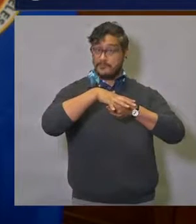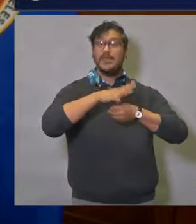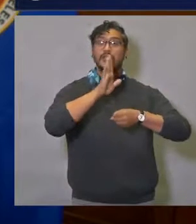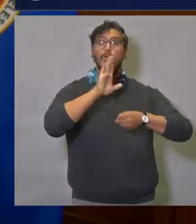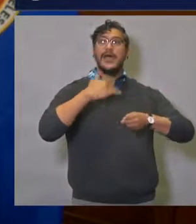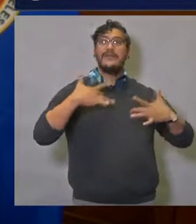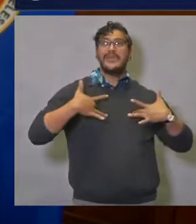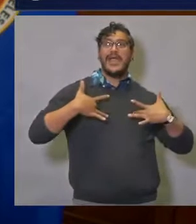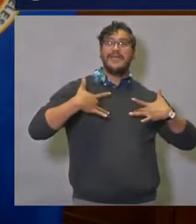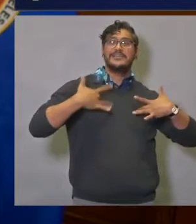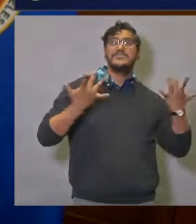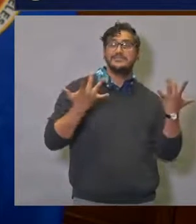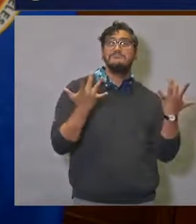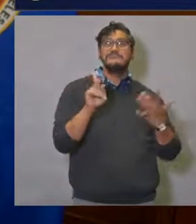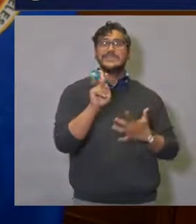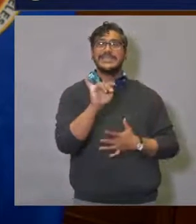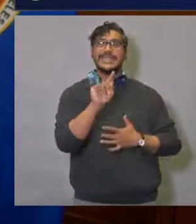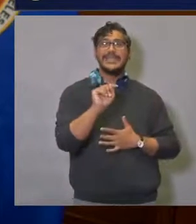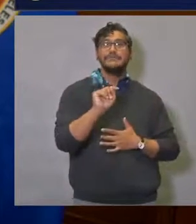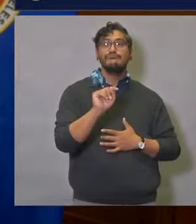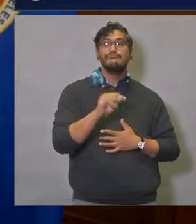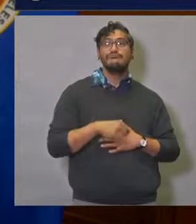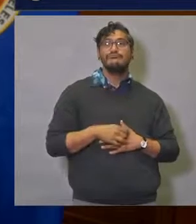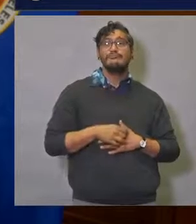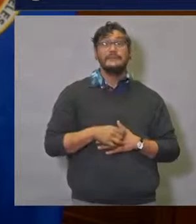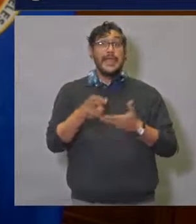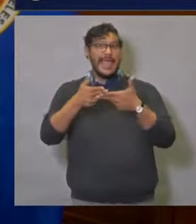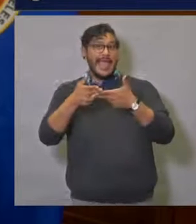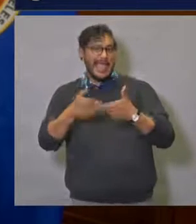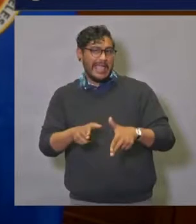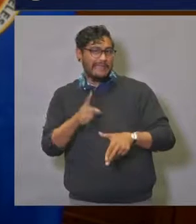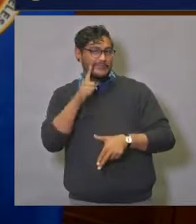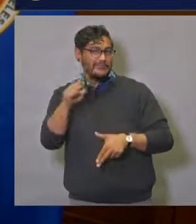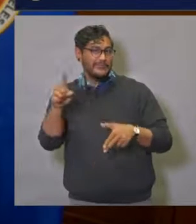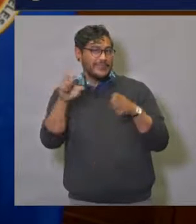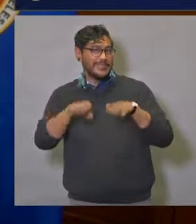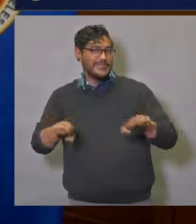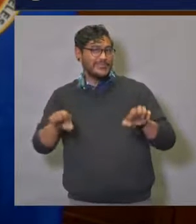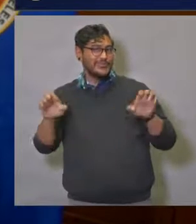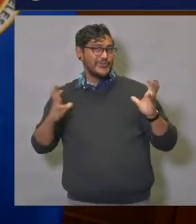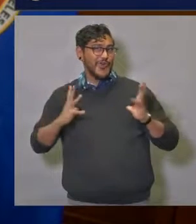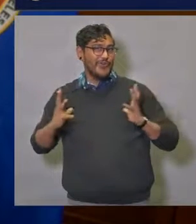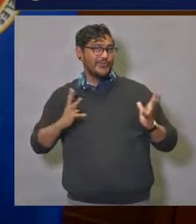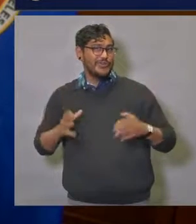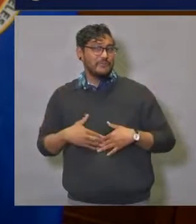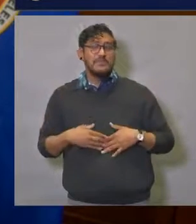PARTICIPANTS WILL RECEIVE